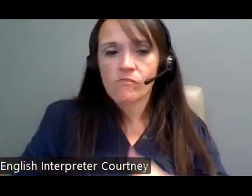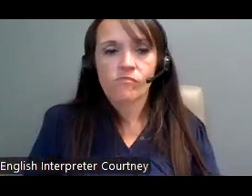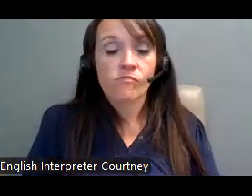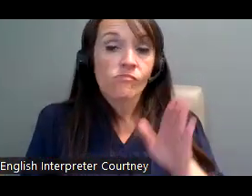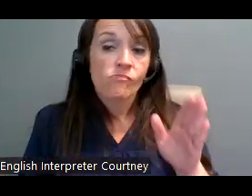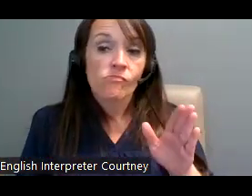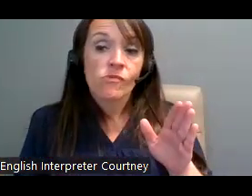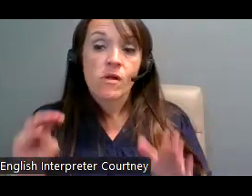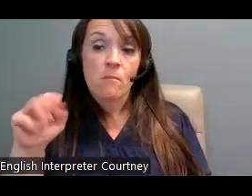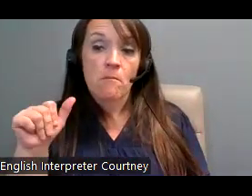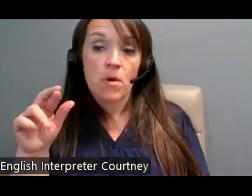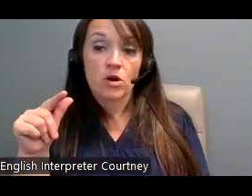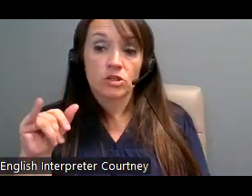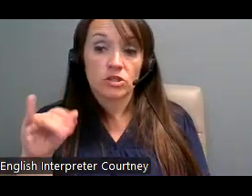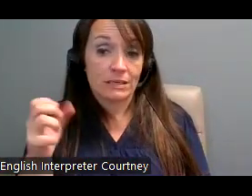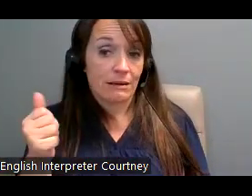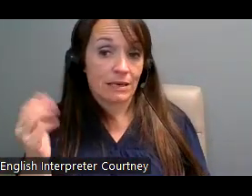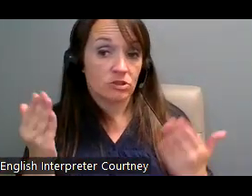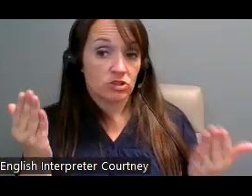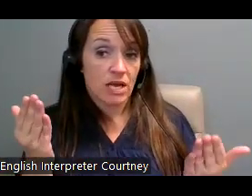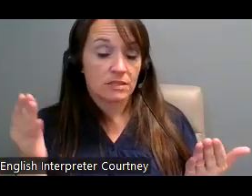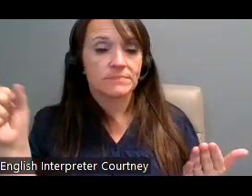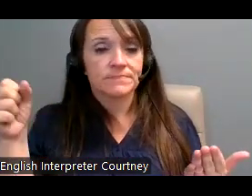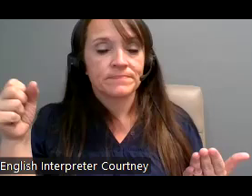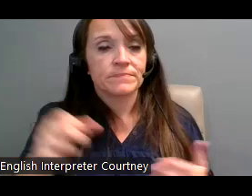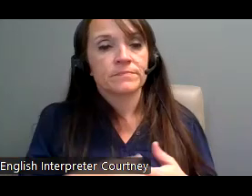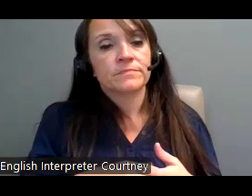I actually do. I want to remind folks that